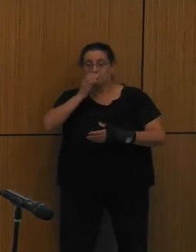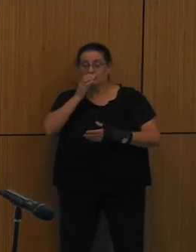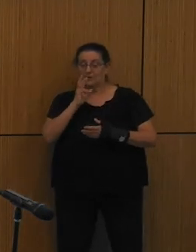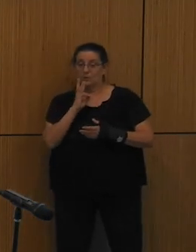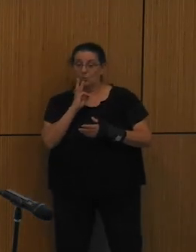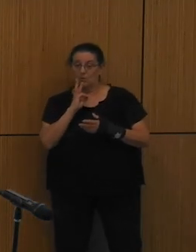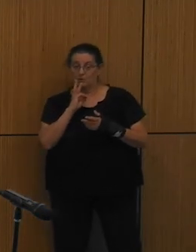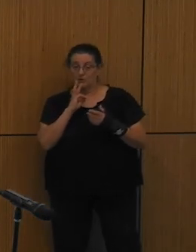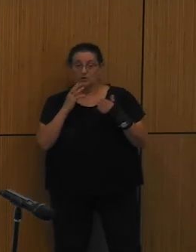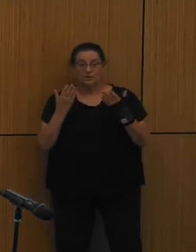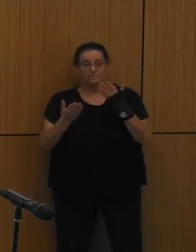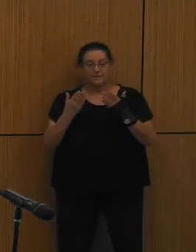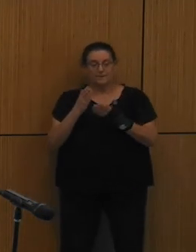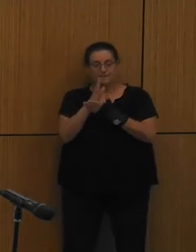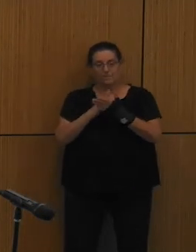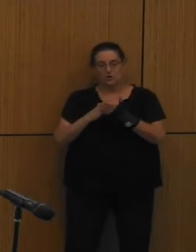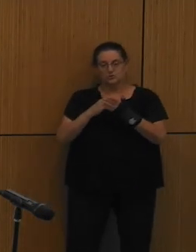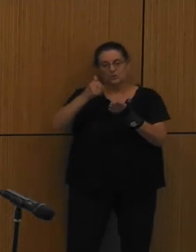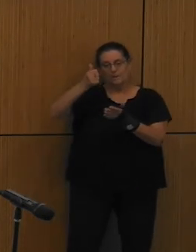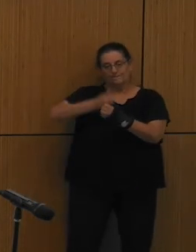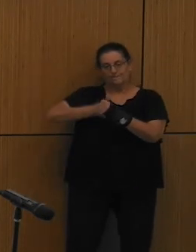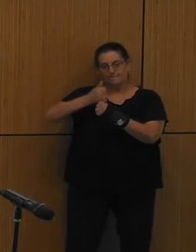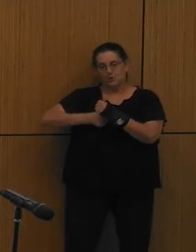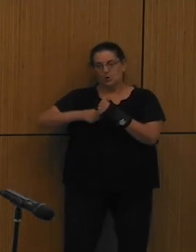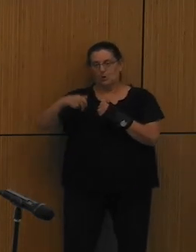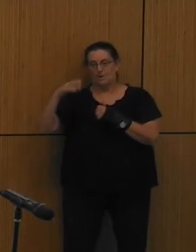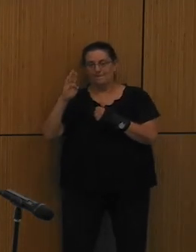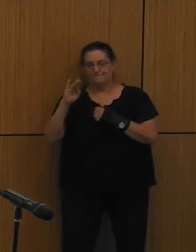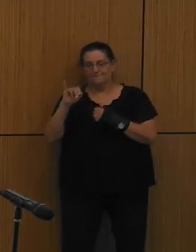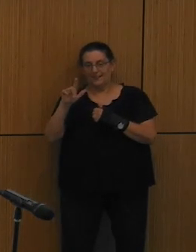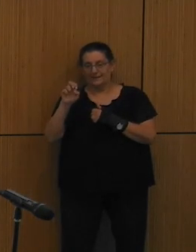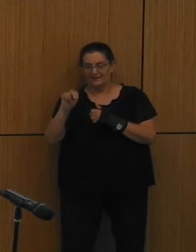Parts per billion is, like a pinch of salt in like ten tons of potato chips.